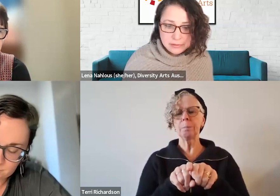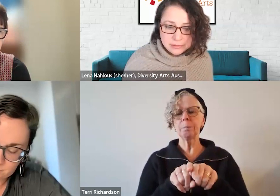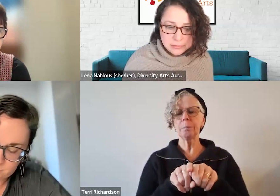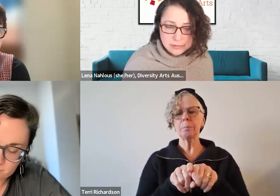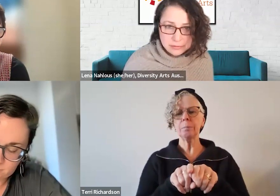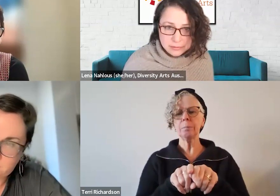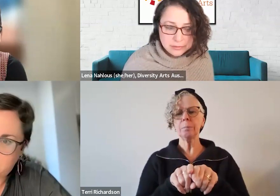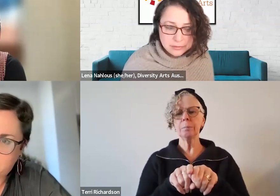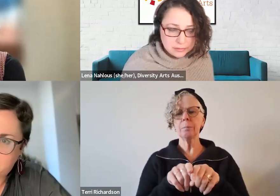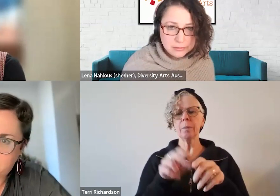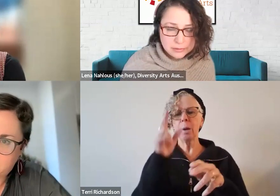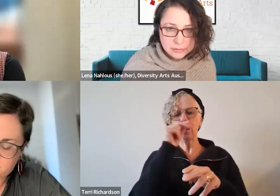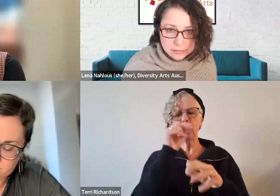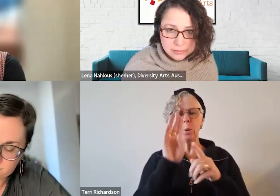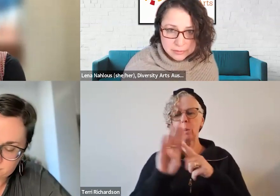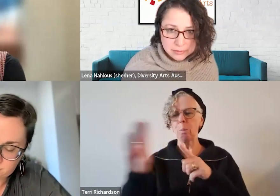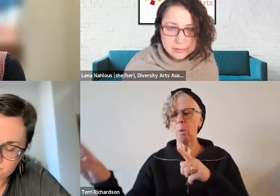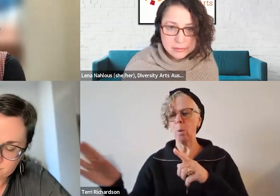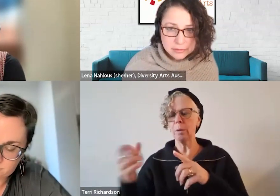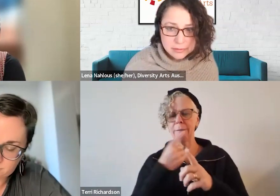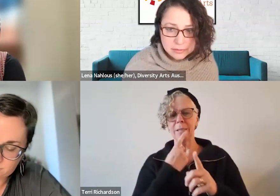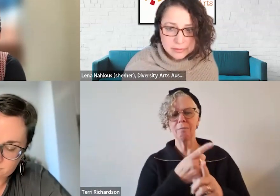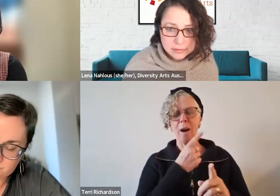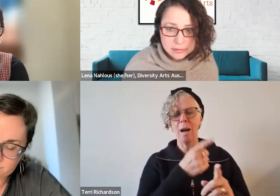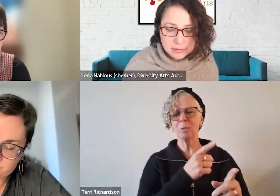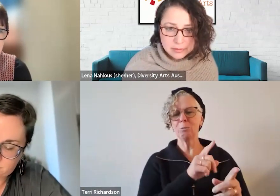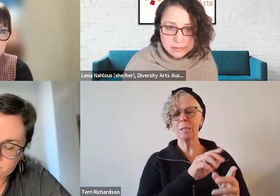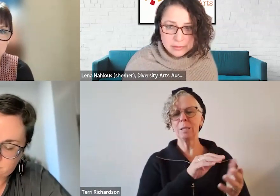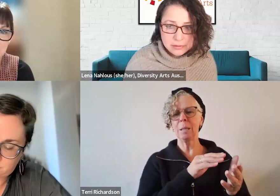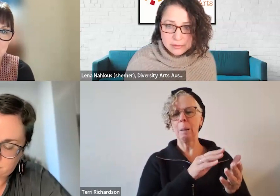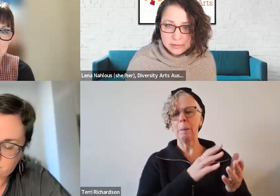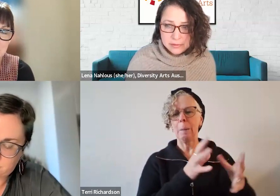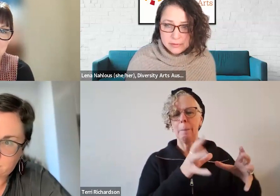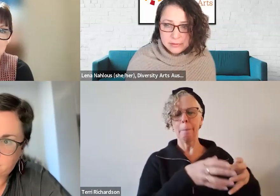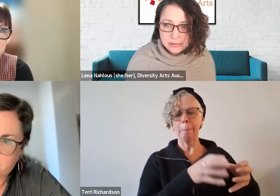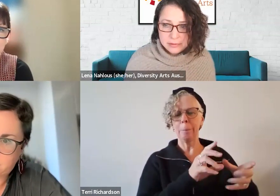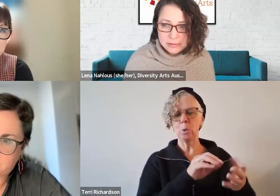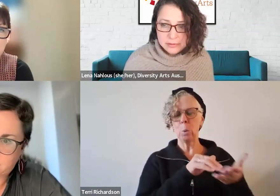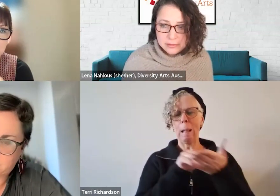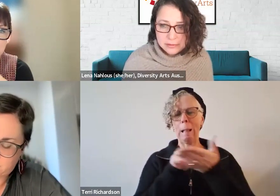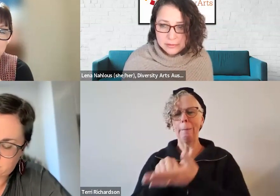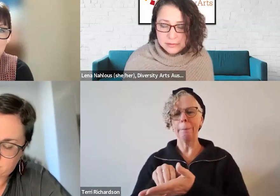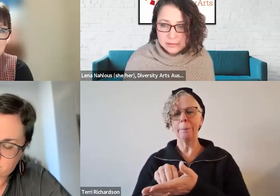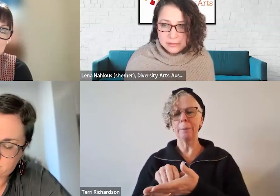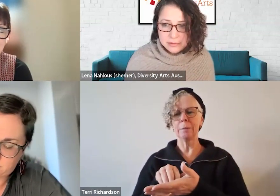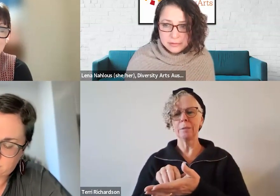youth board with an advisory body helping them to govern.